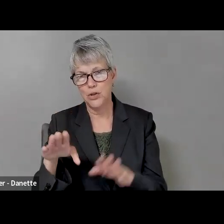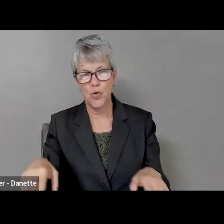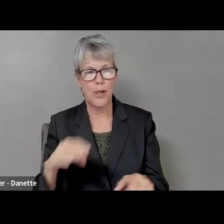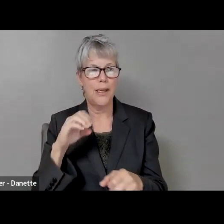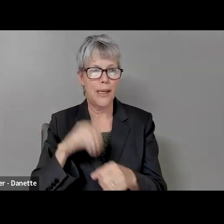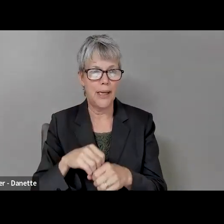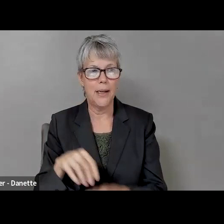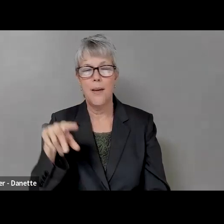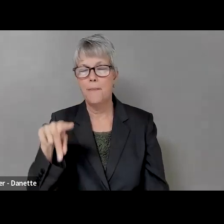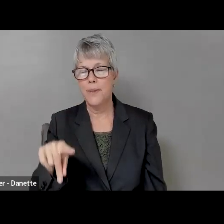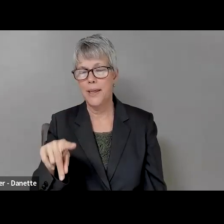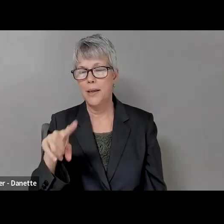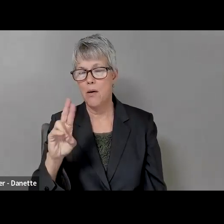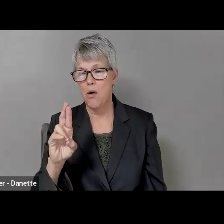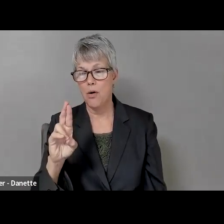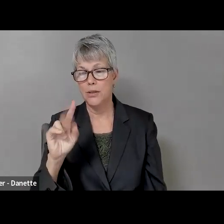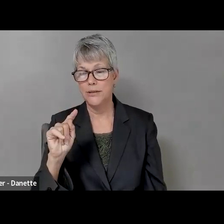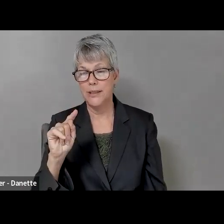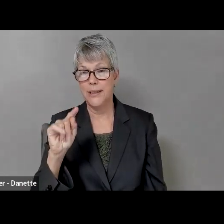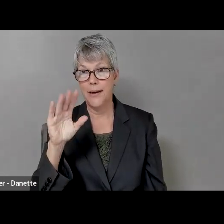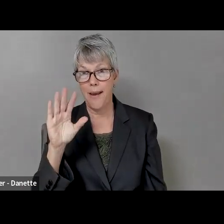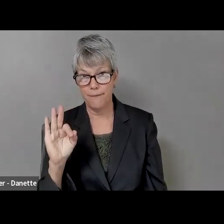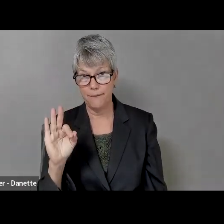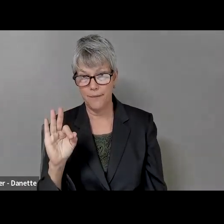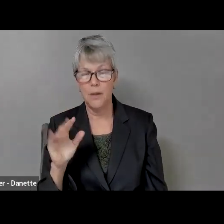Kelly Crosbie (she/her): sometimes children need a very complex level of care.